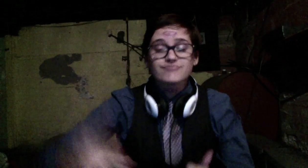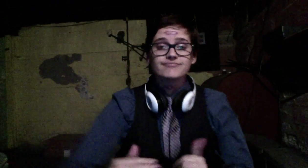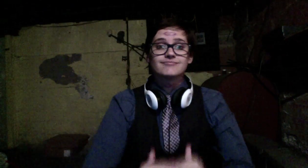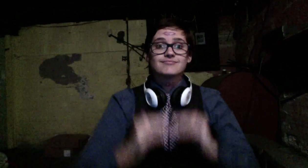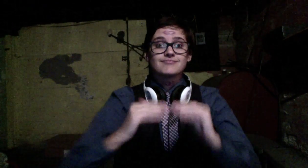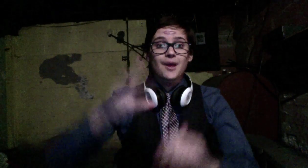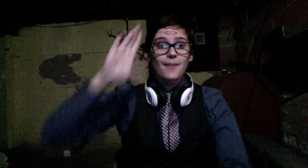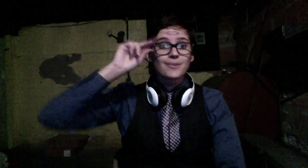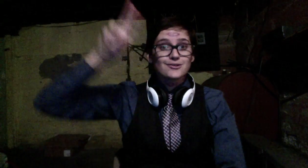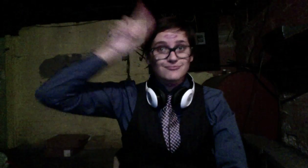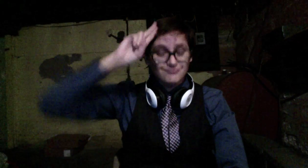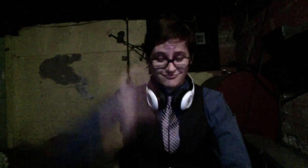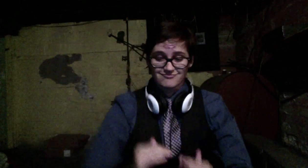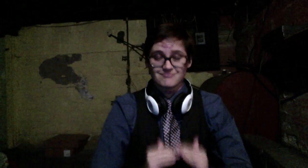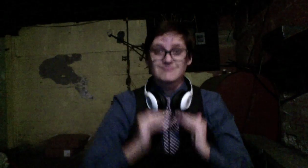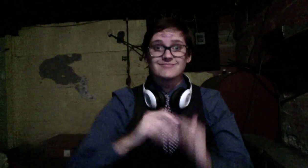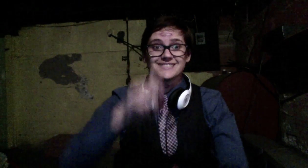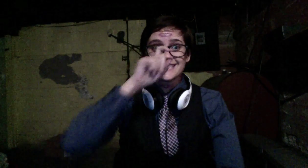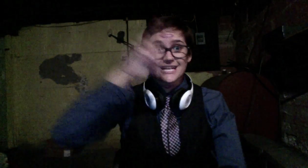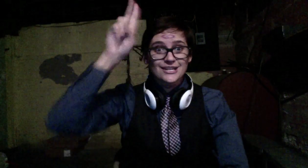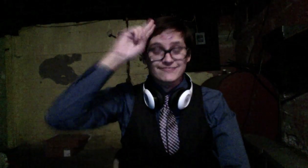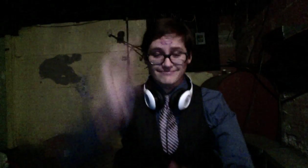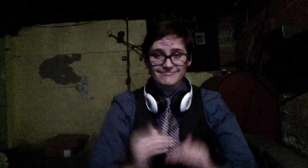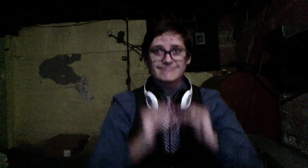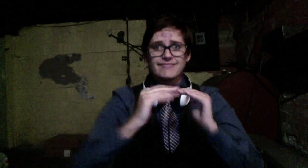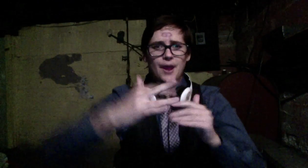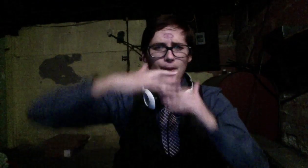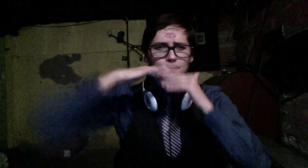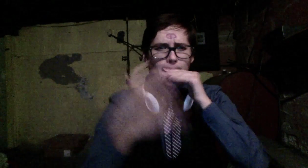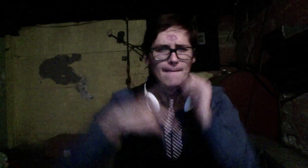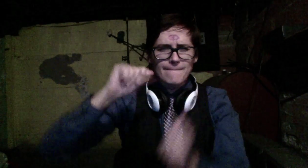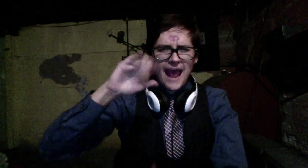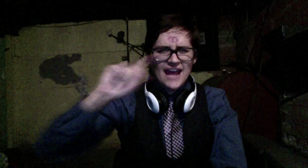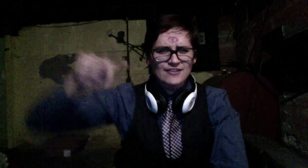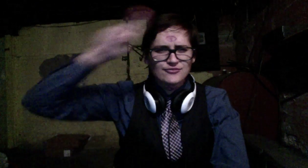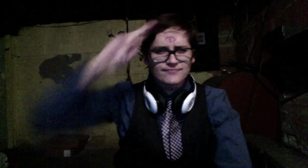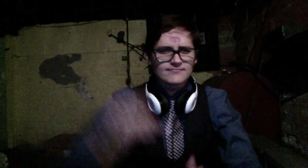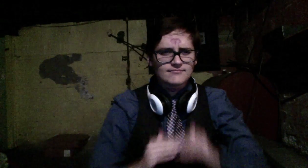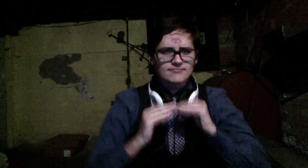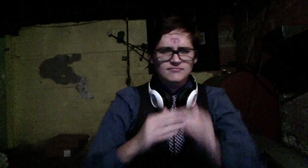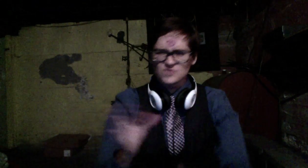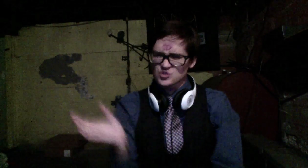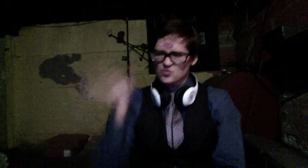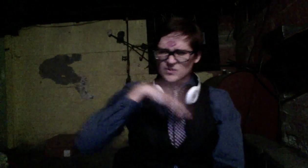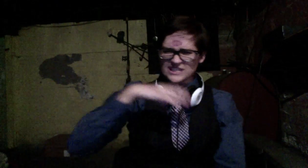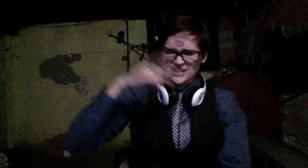NEXT BOY SCOUT, NEXT EAGLE SCOUT, NEXT BLOOD P-A-C-T SCOUT, NEXT STRANGE